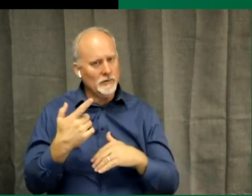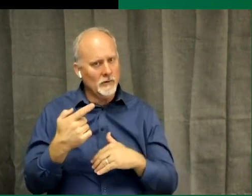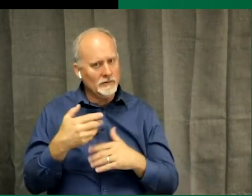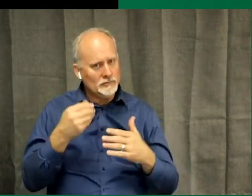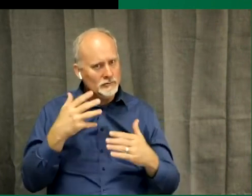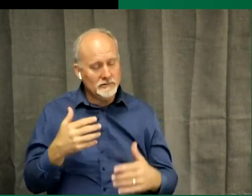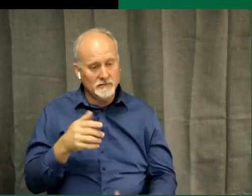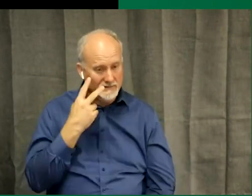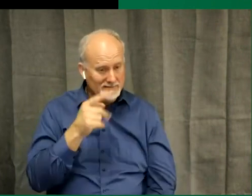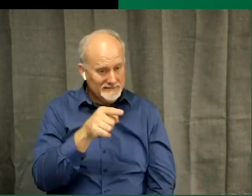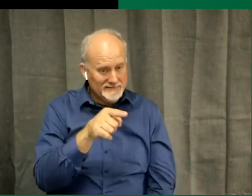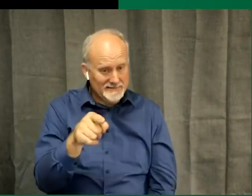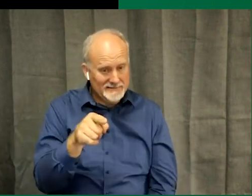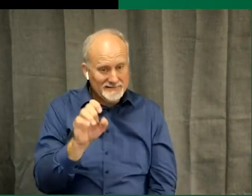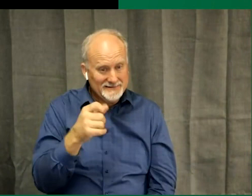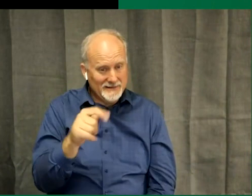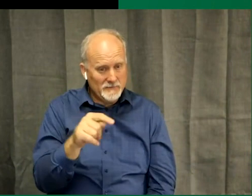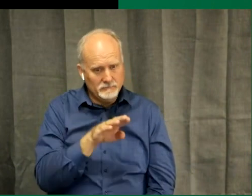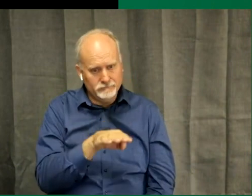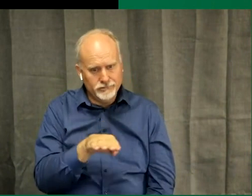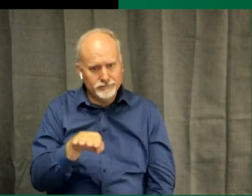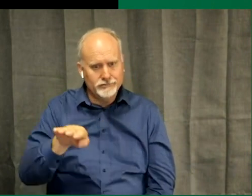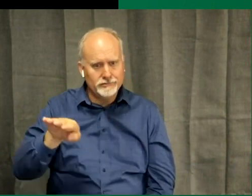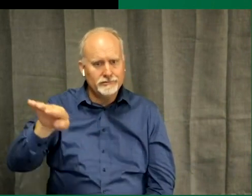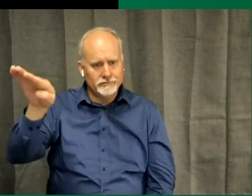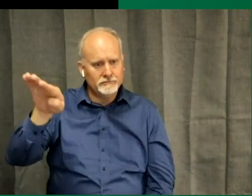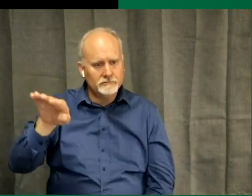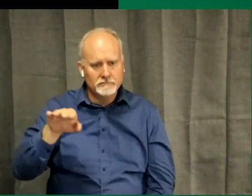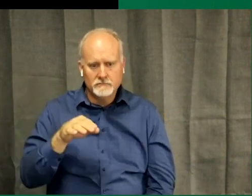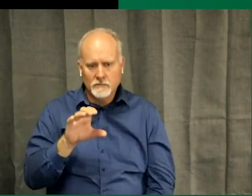you can see here at the end of september we really picked up in terms of our covid cases we jumped